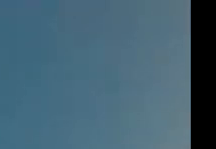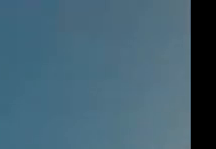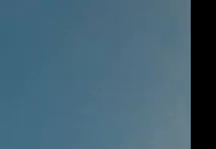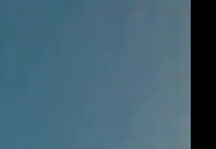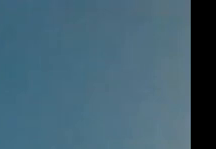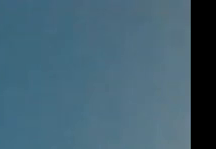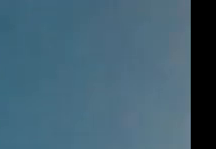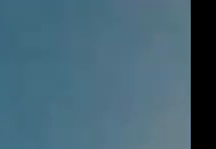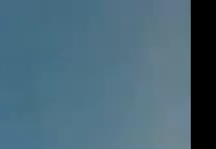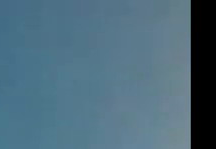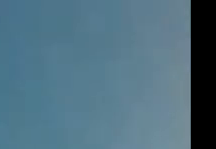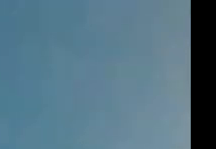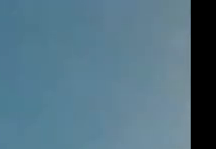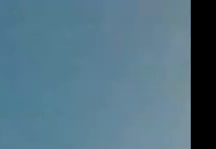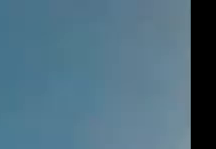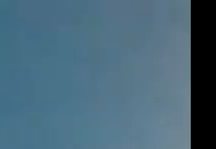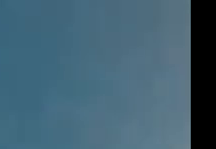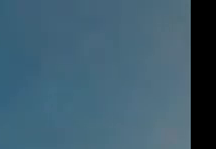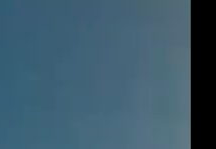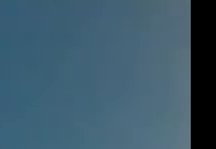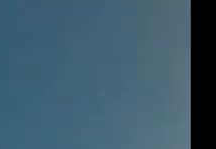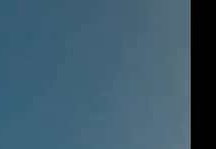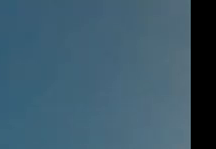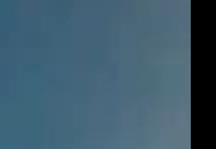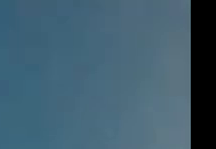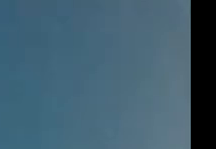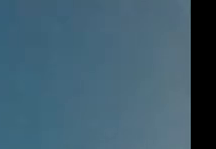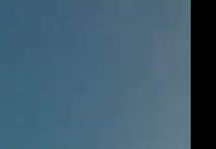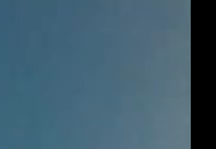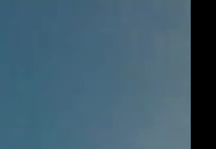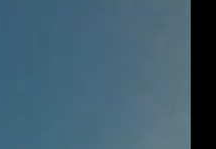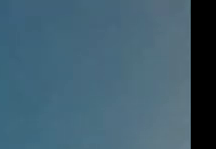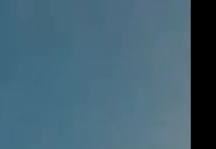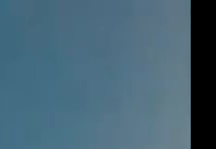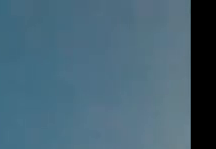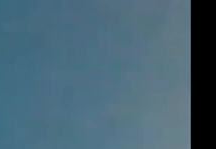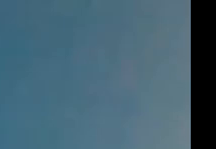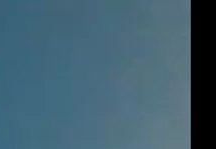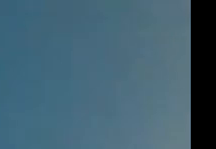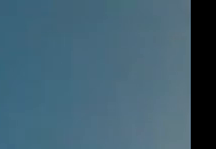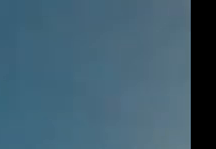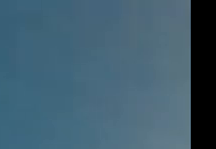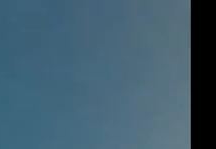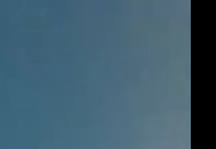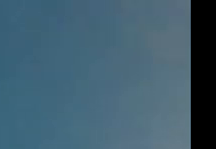Depending upon your center and how it is structured, we may not know before the student shows up with the writing